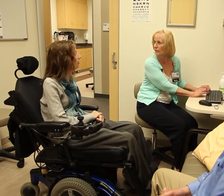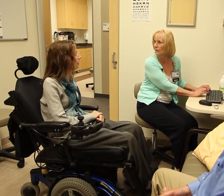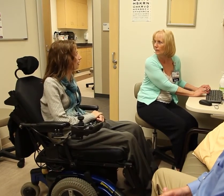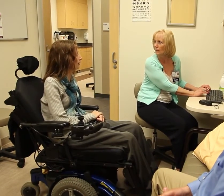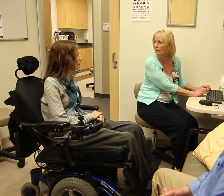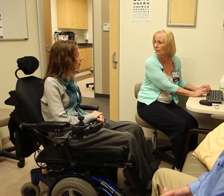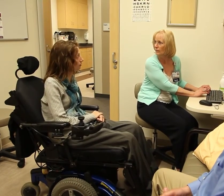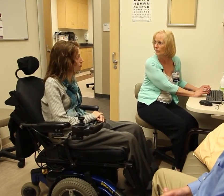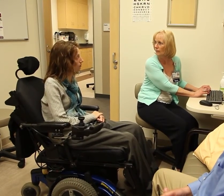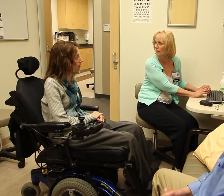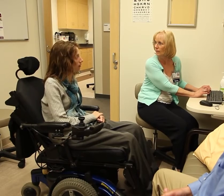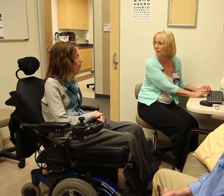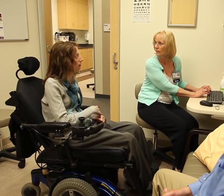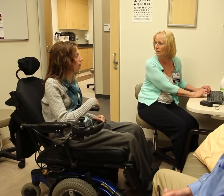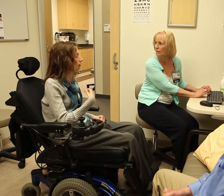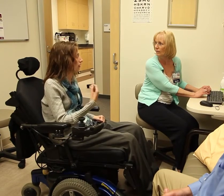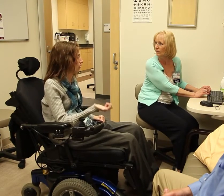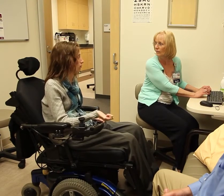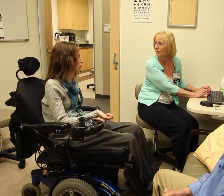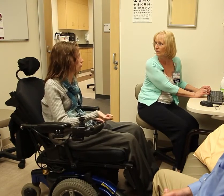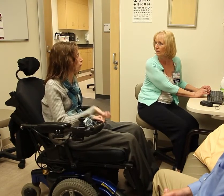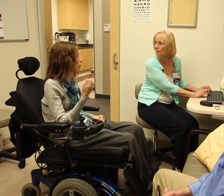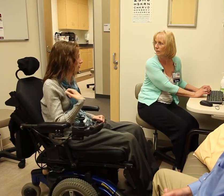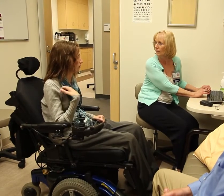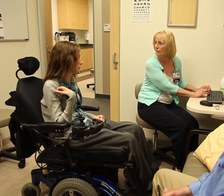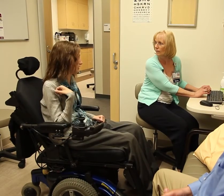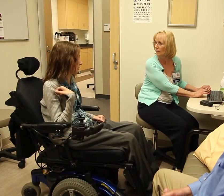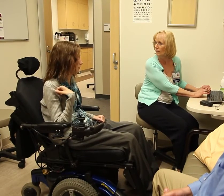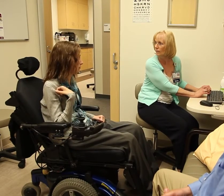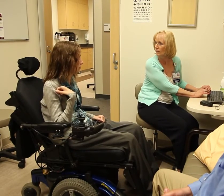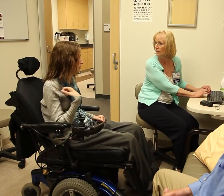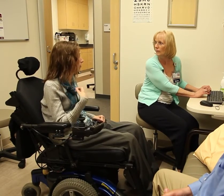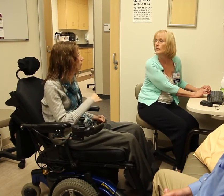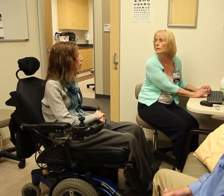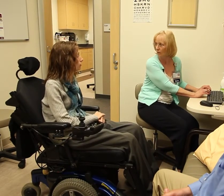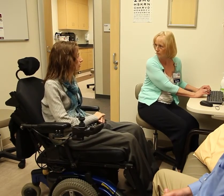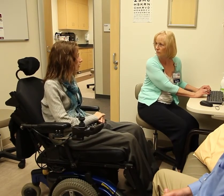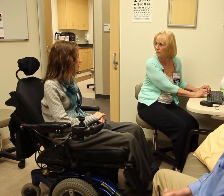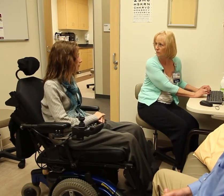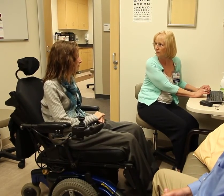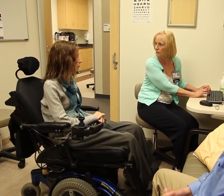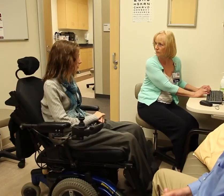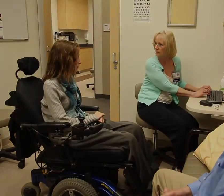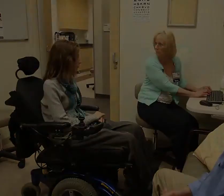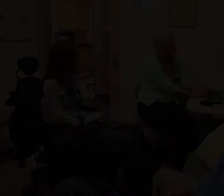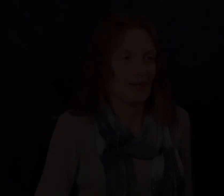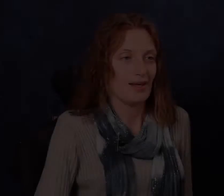and then he can also be a help to transfer me to the exam table. So then he can come back for the transfer.